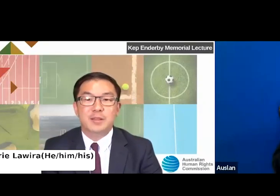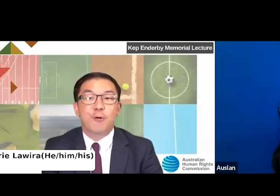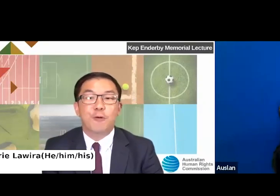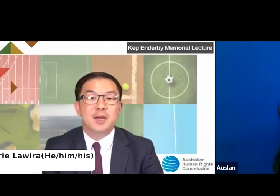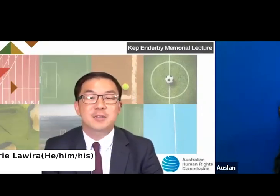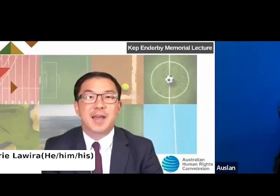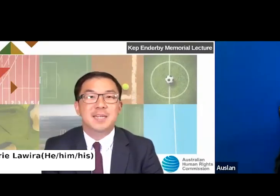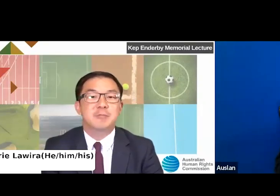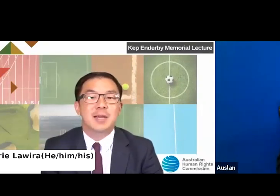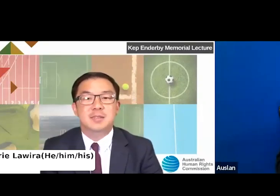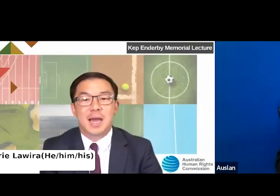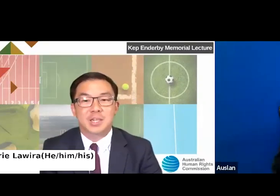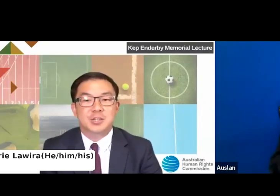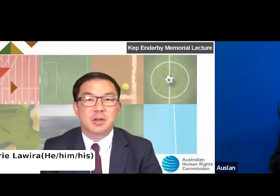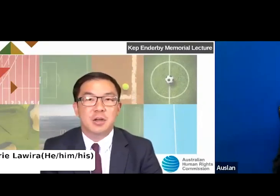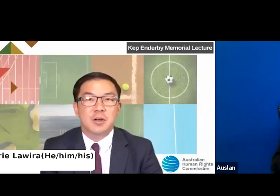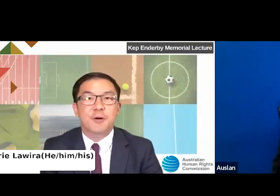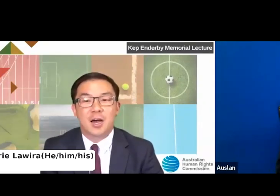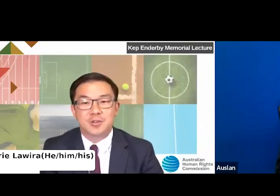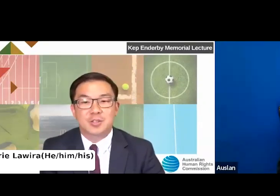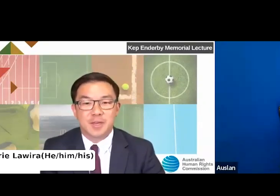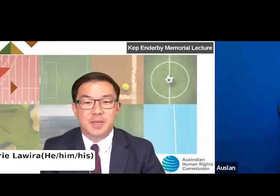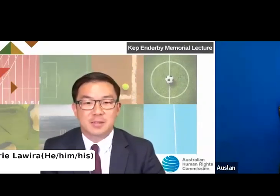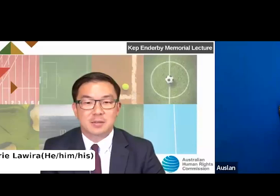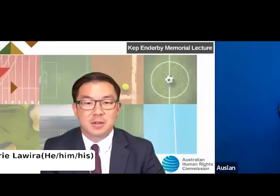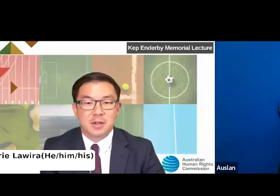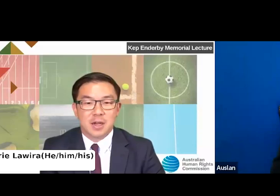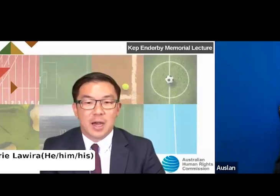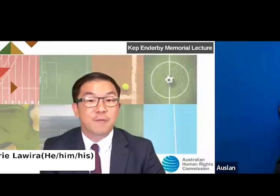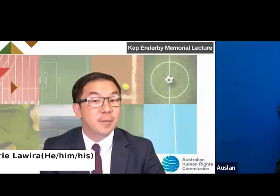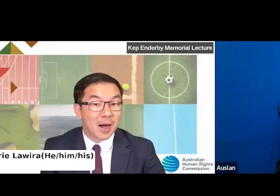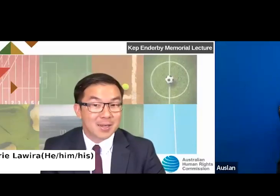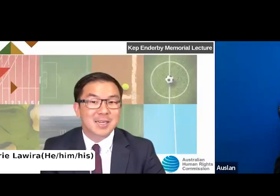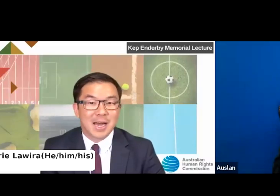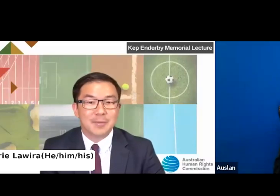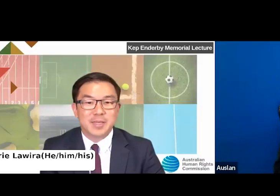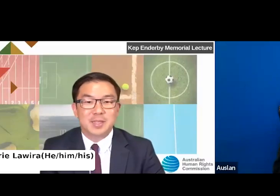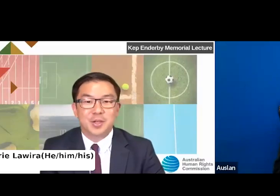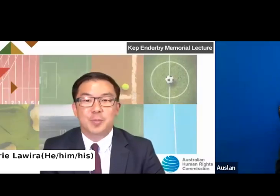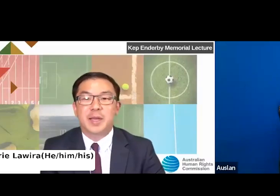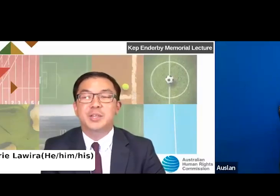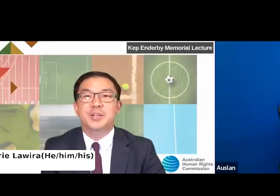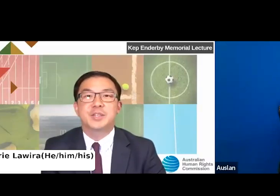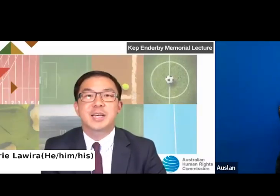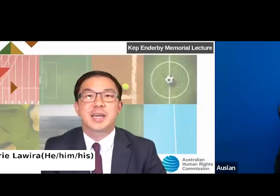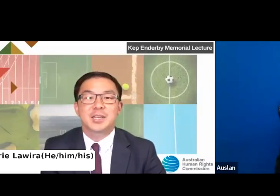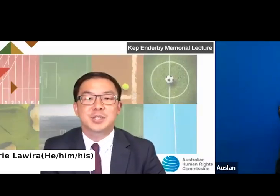at the forefront of anti-racist action for hundreds of years. Our event partner today is the European Union Delegation